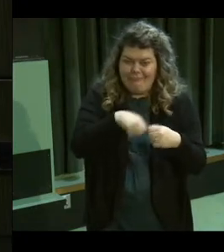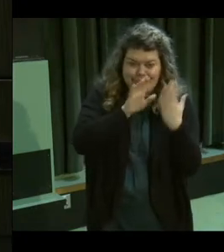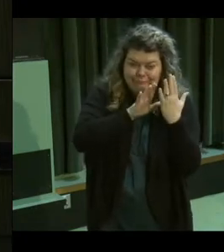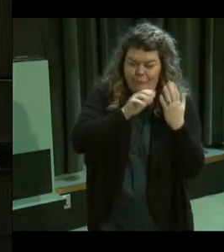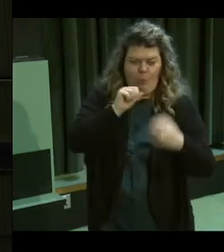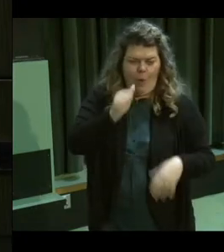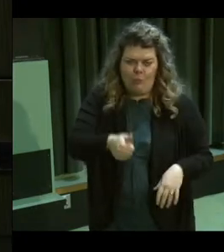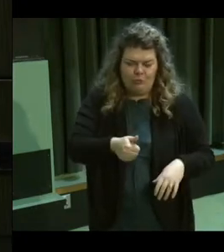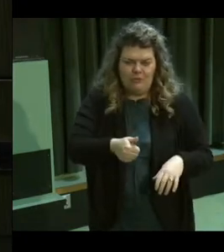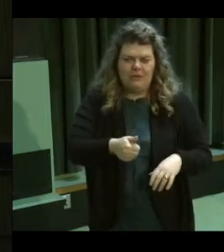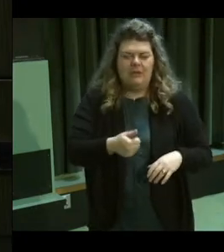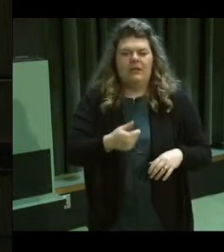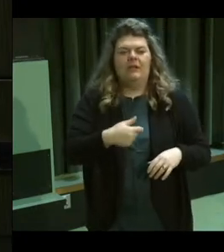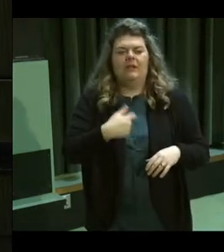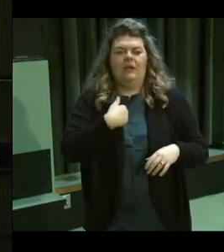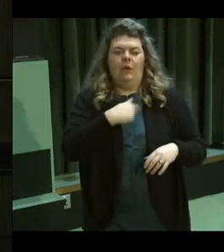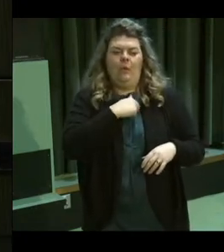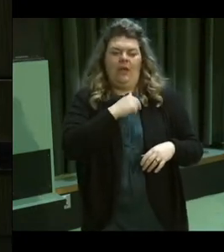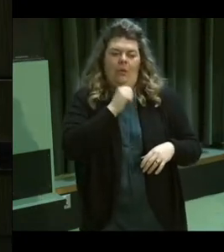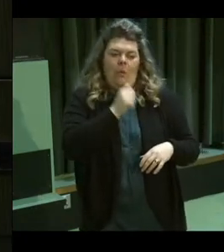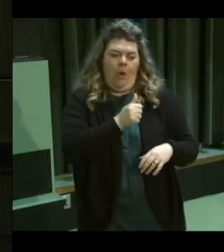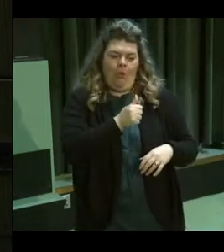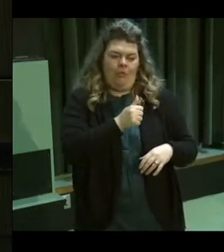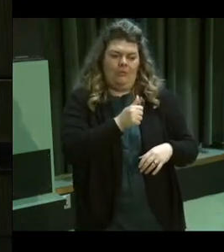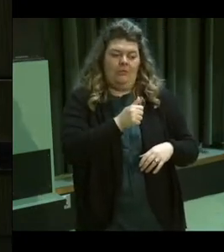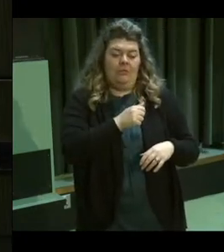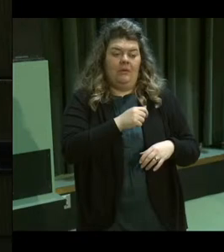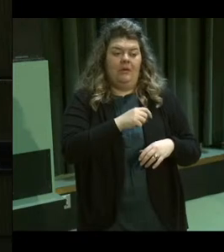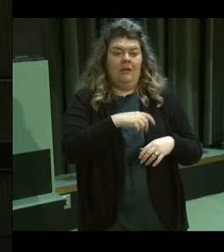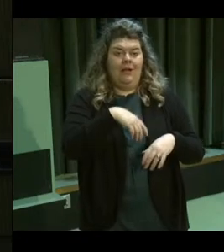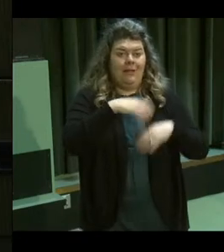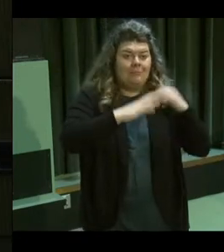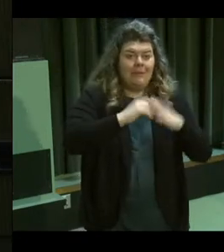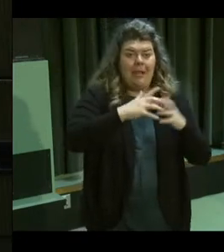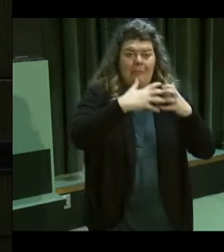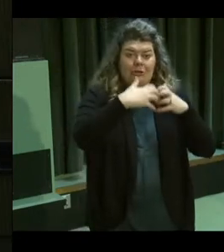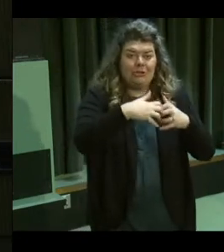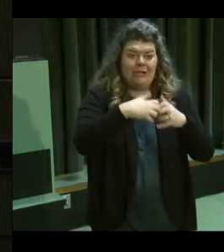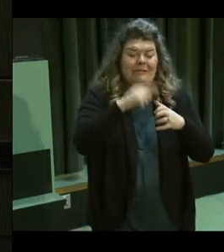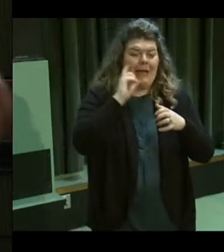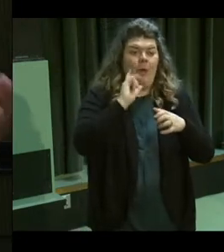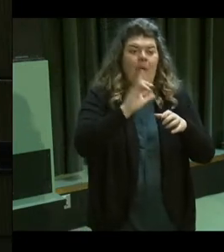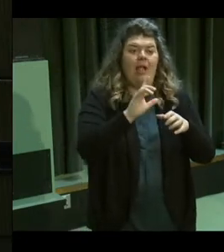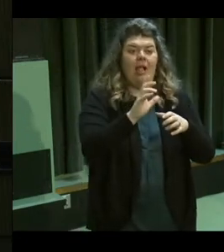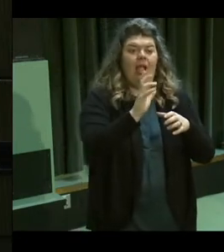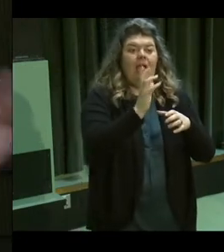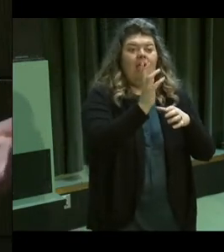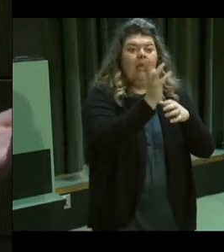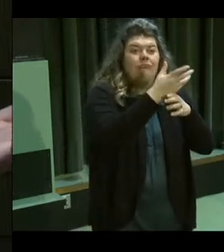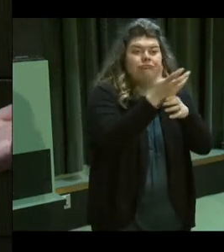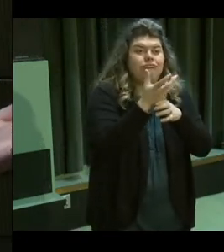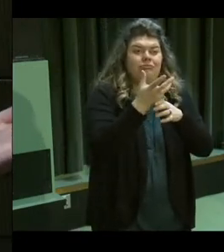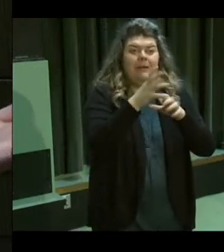going to happen. We're not going to get to a place either where